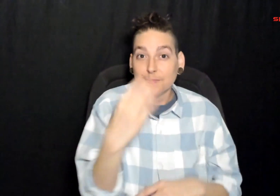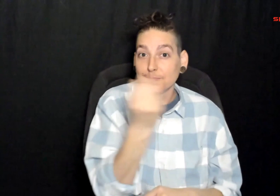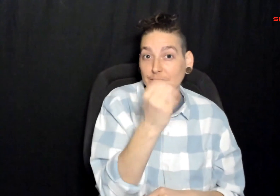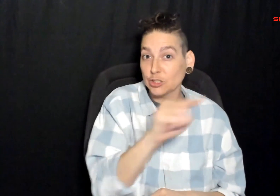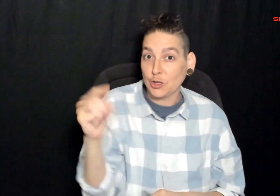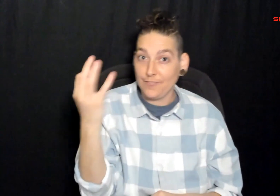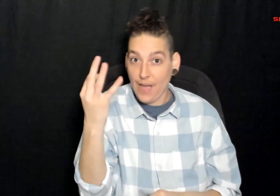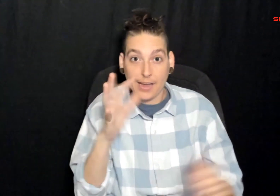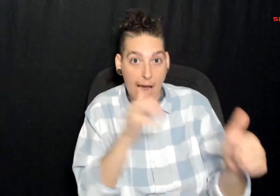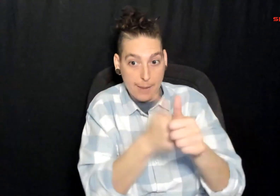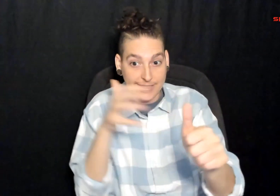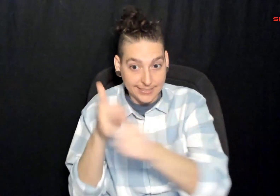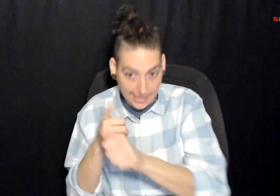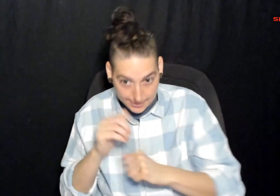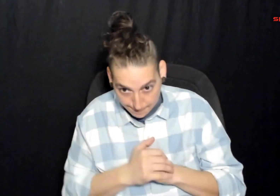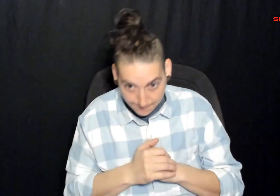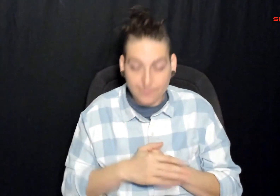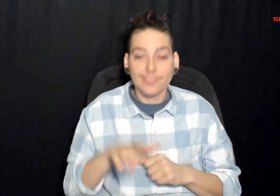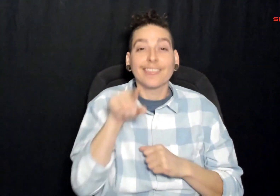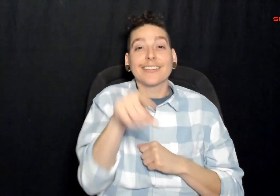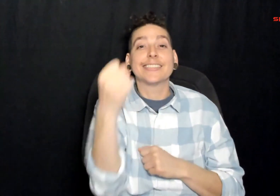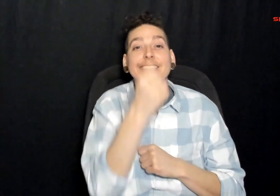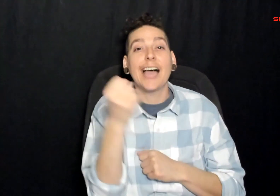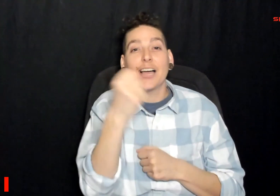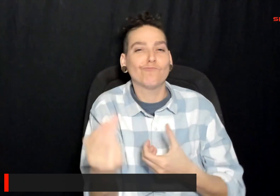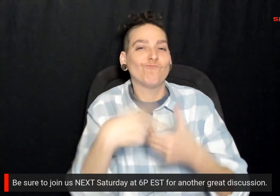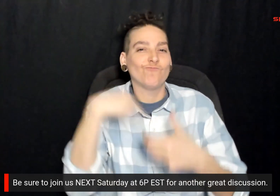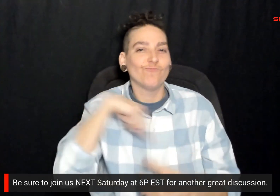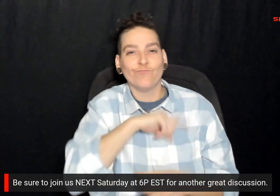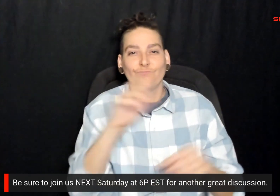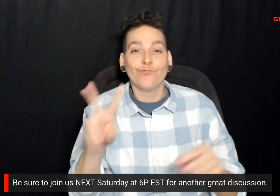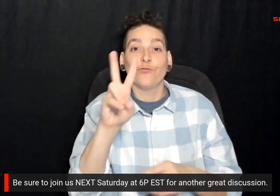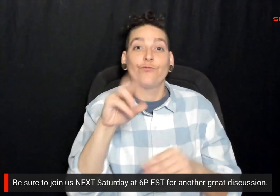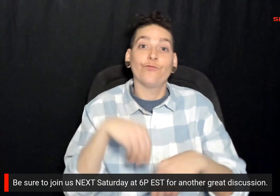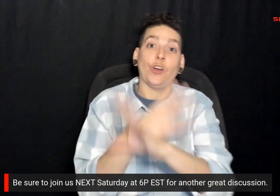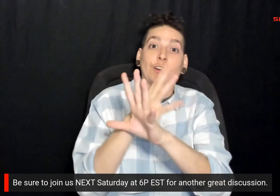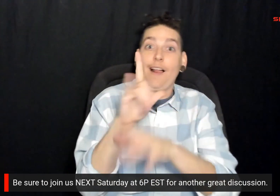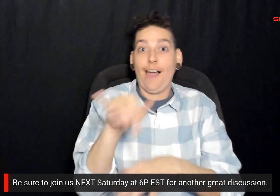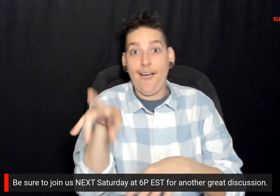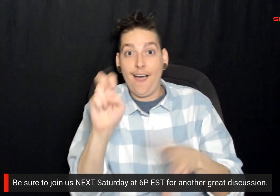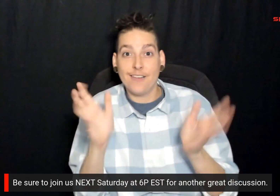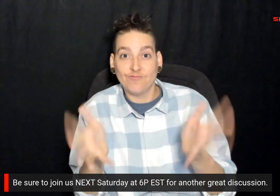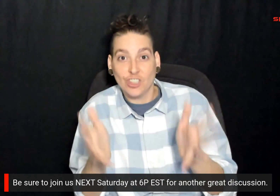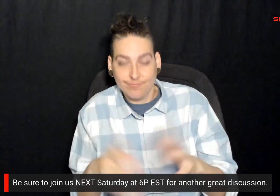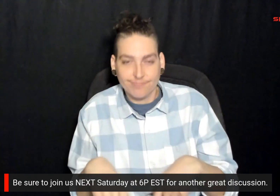Monday through Friday then this Saturday at 6 PM Eastern time join us for a live panel